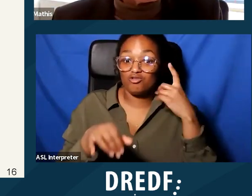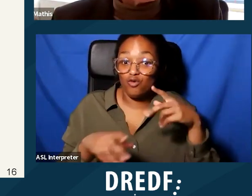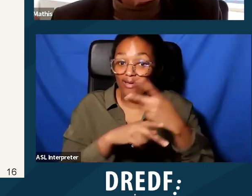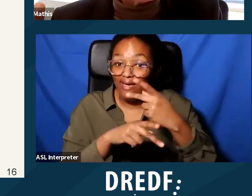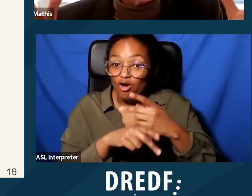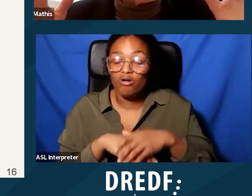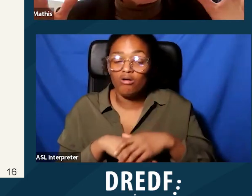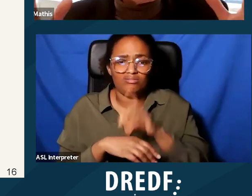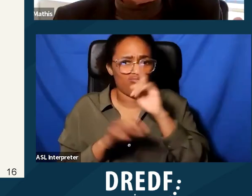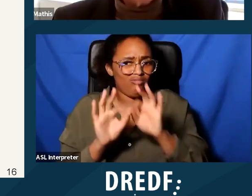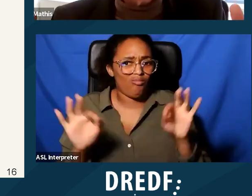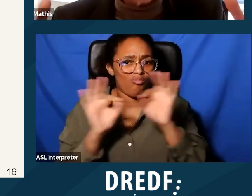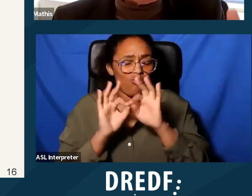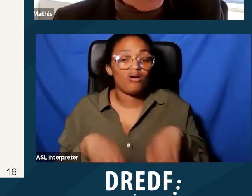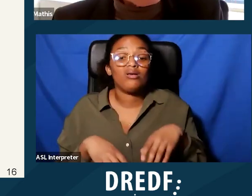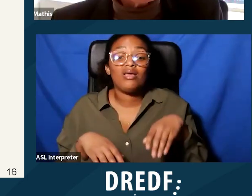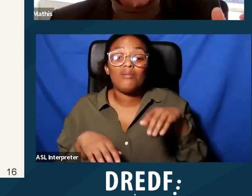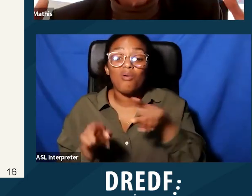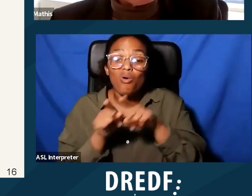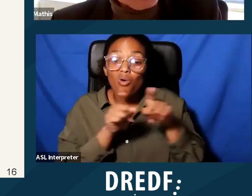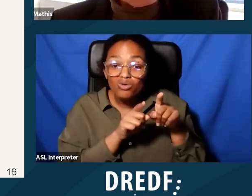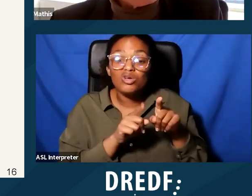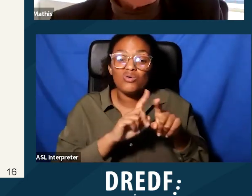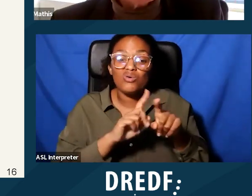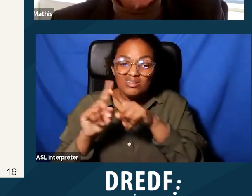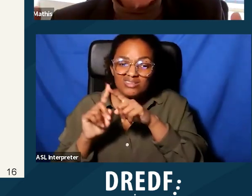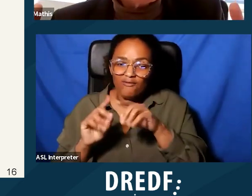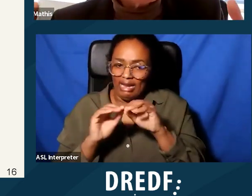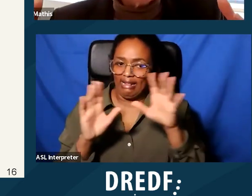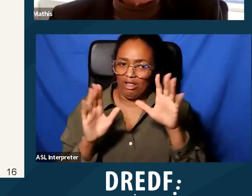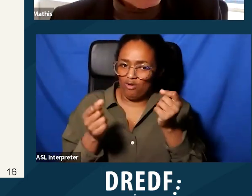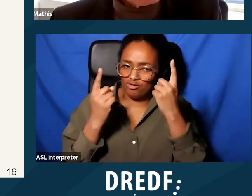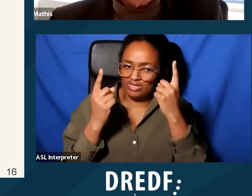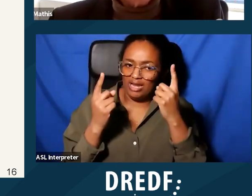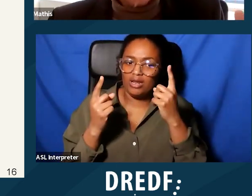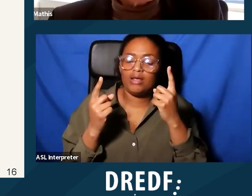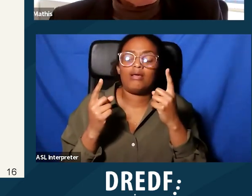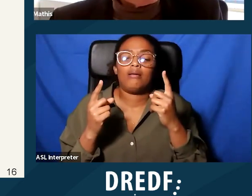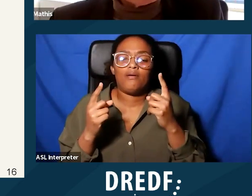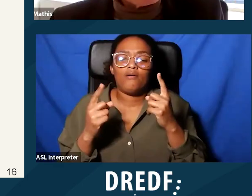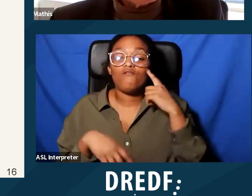different distinctions in medicine and medical treatment where doctors and other